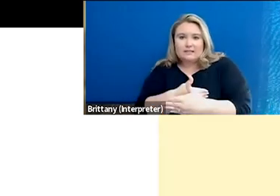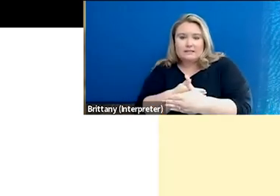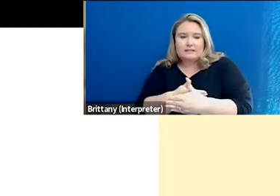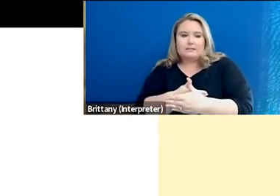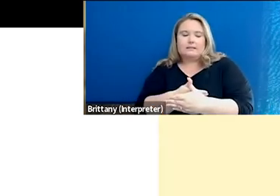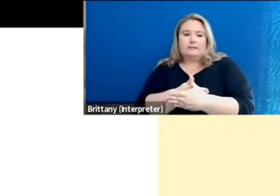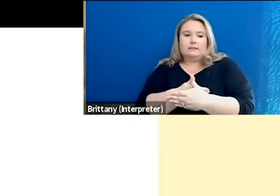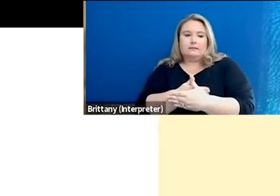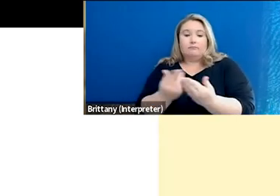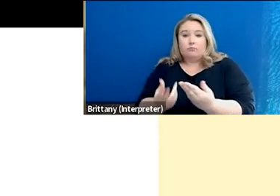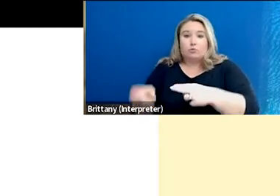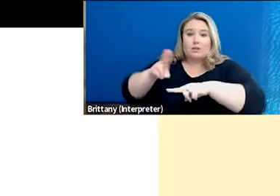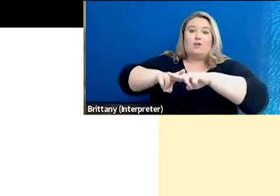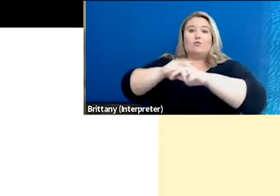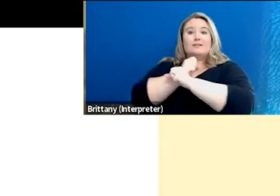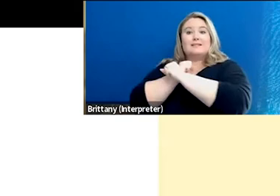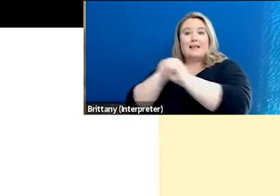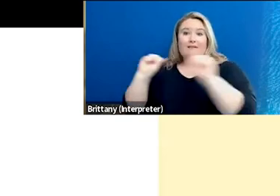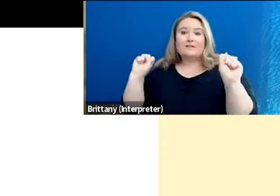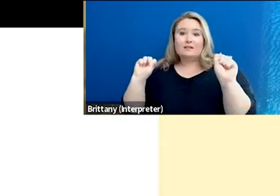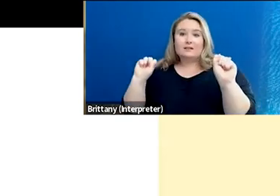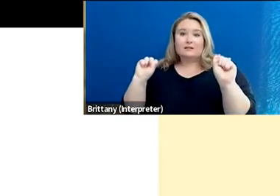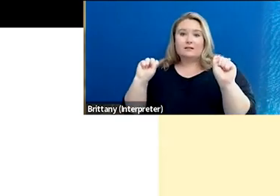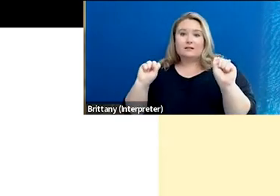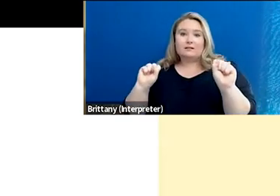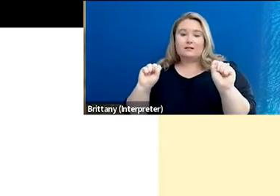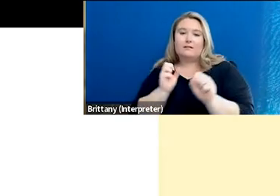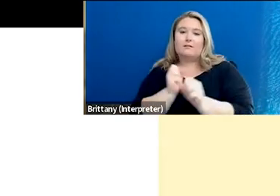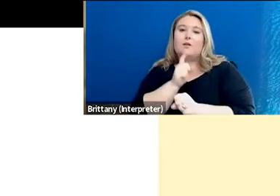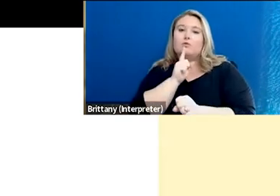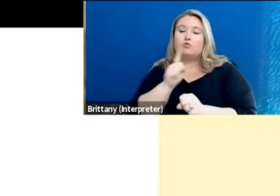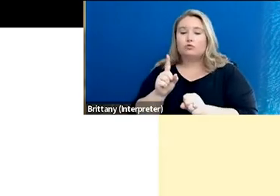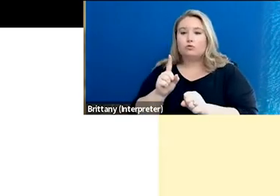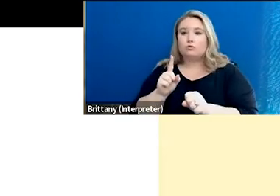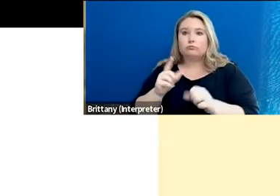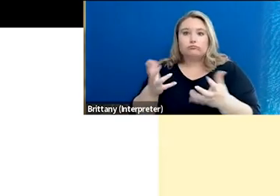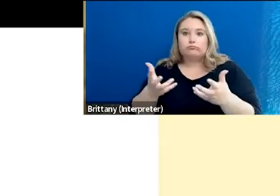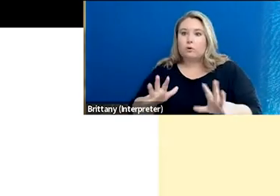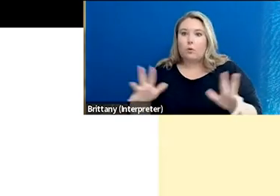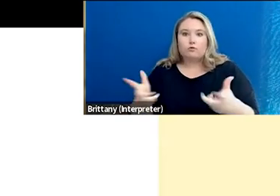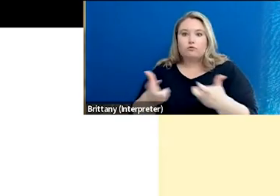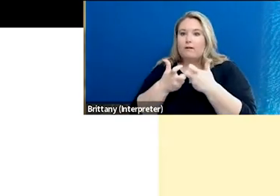need to be implemented to ensure that we reduce traffic accidents in these areas.